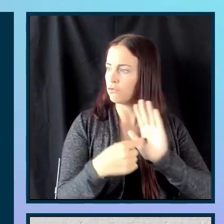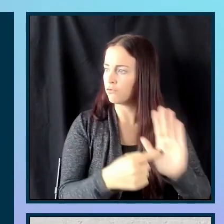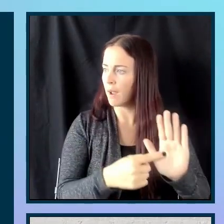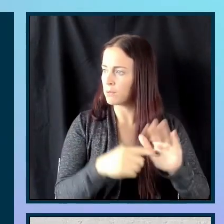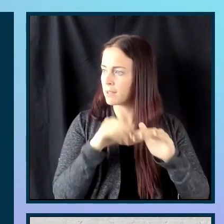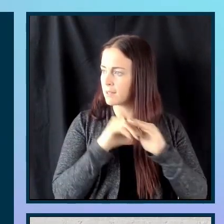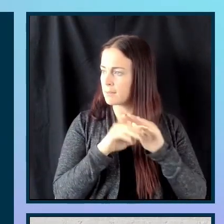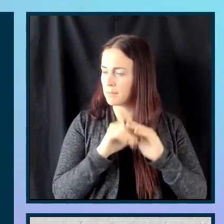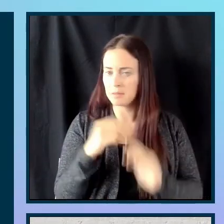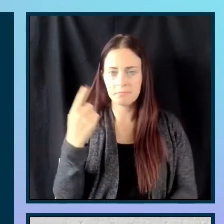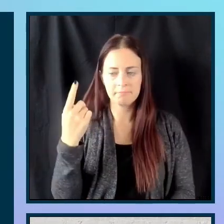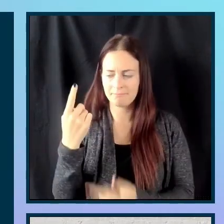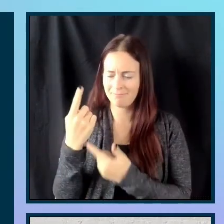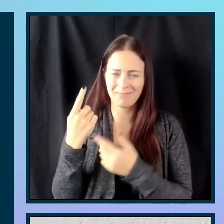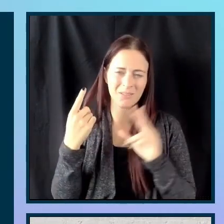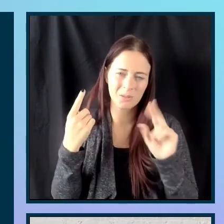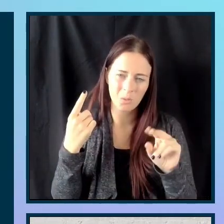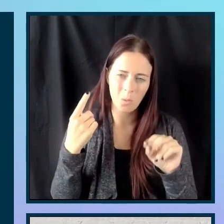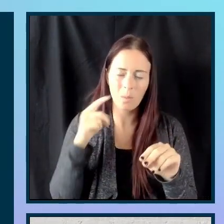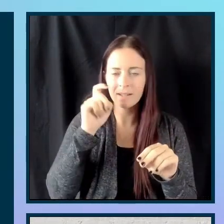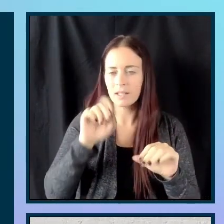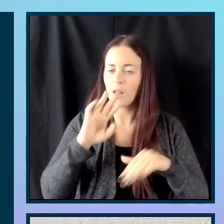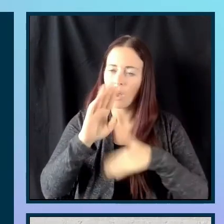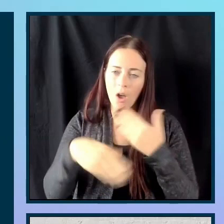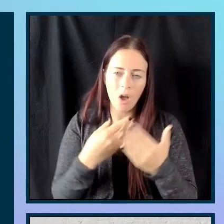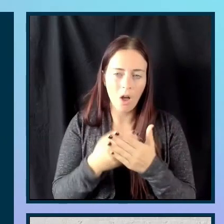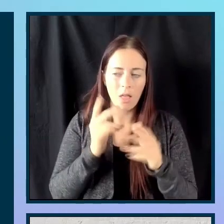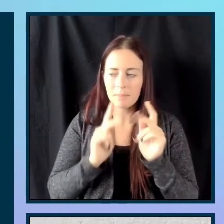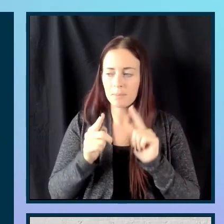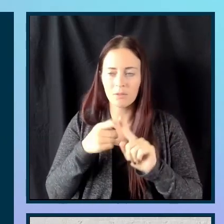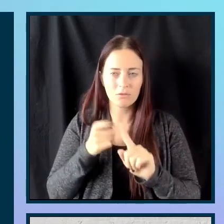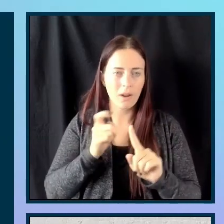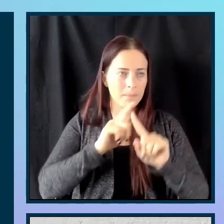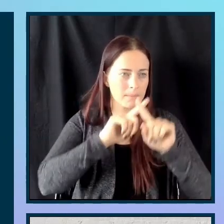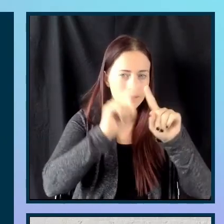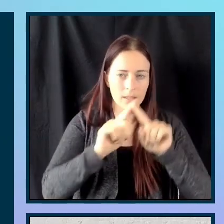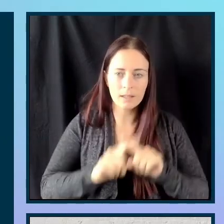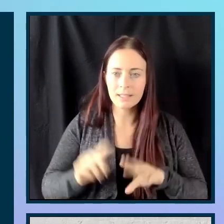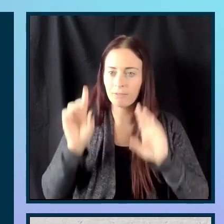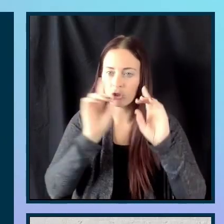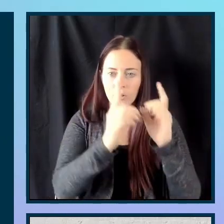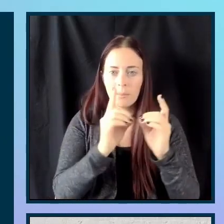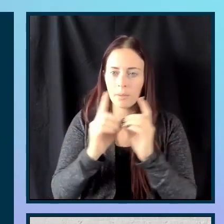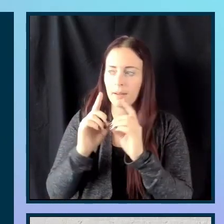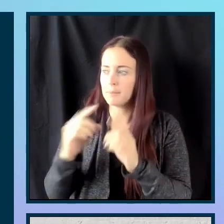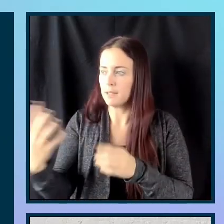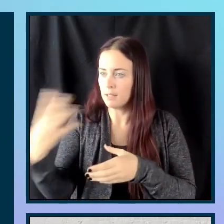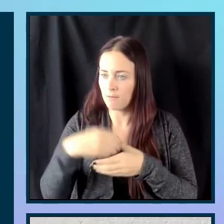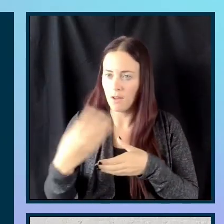it takes everyone from every department, background and way of thought to chime in in their own way,